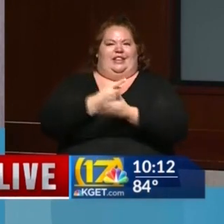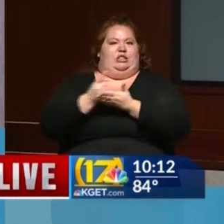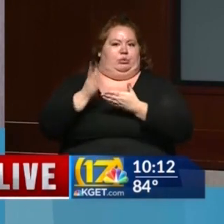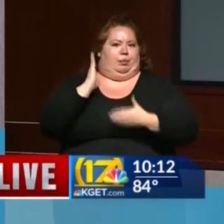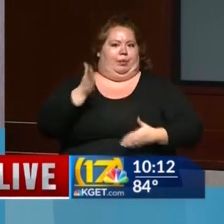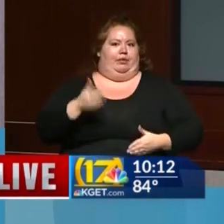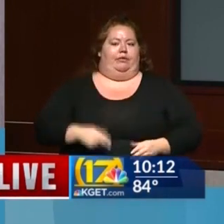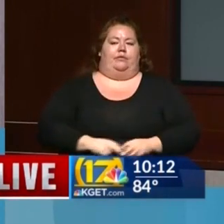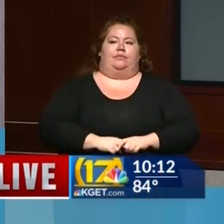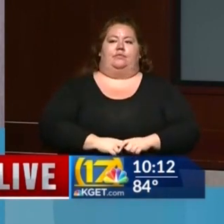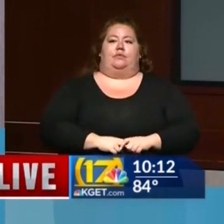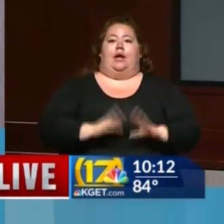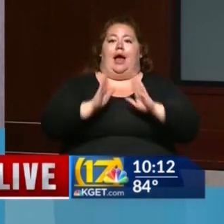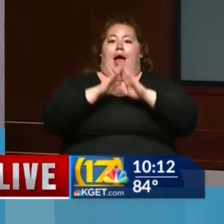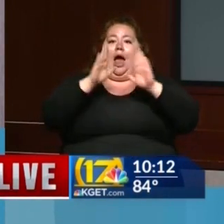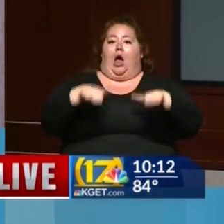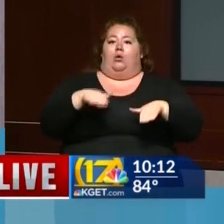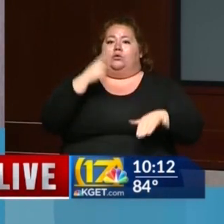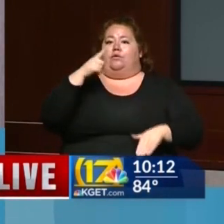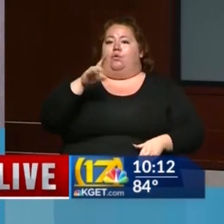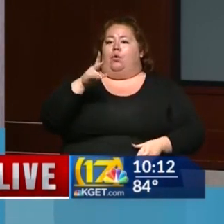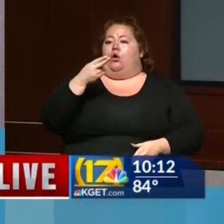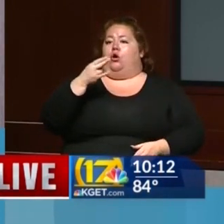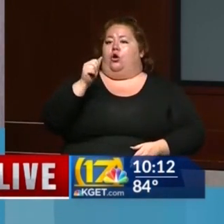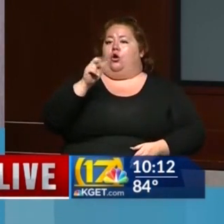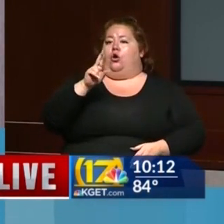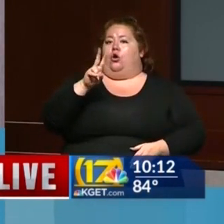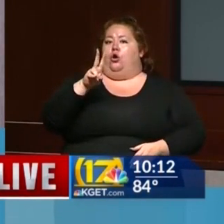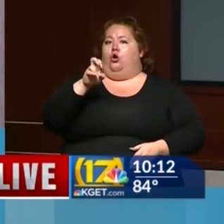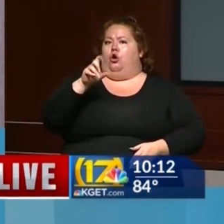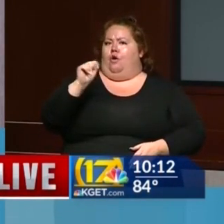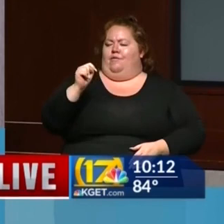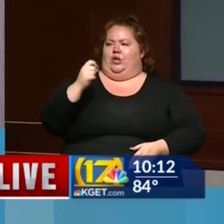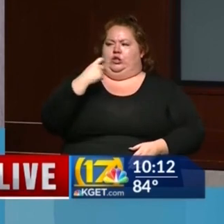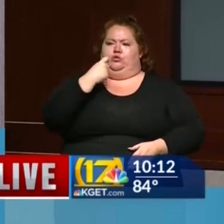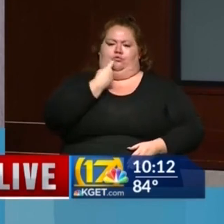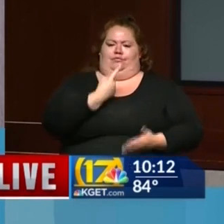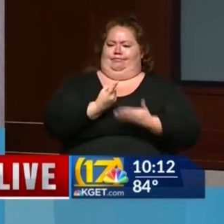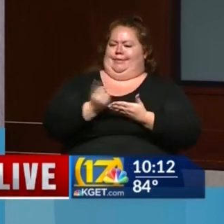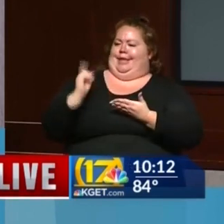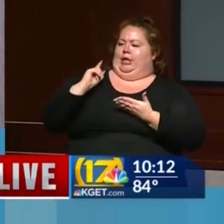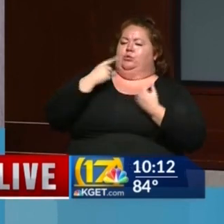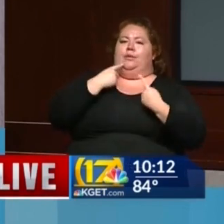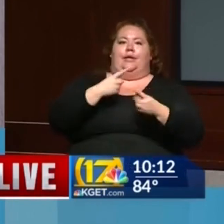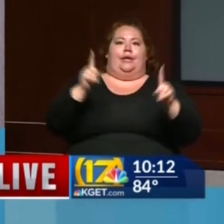MASKS TO THESE VULNERABLE POPULATIONS BY THE END OF THIS WEEK. HOUSING FOR THE HARVEST